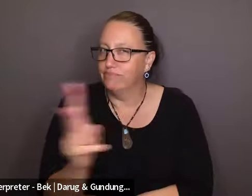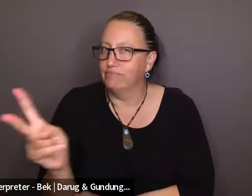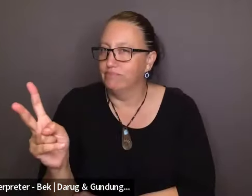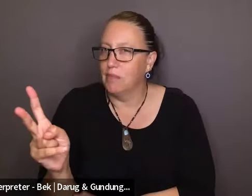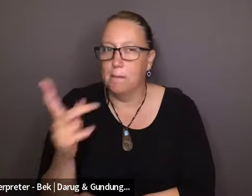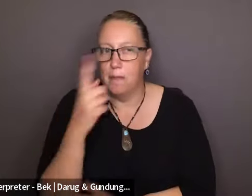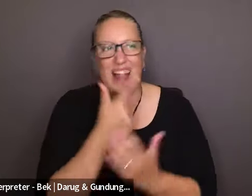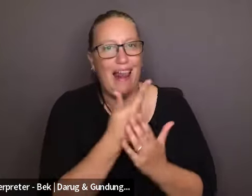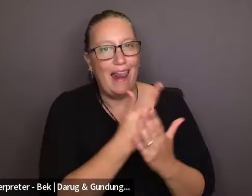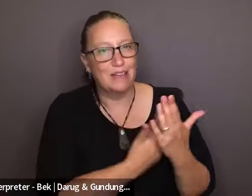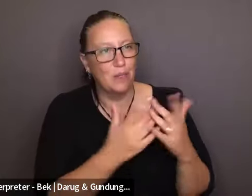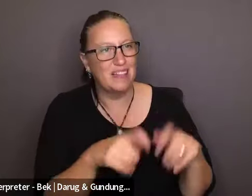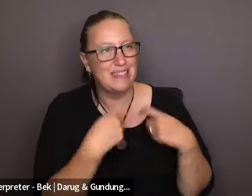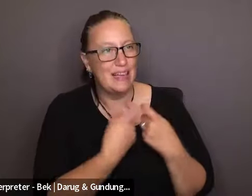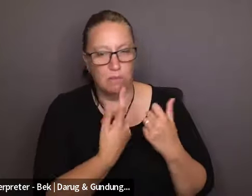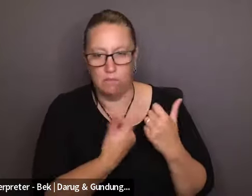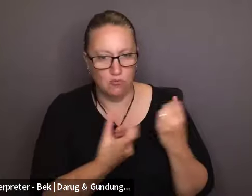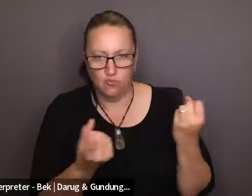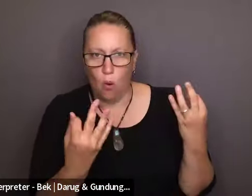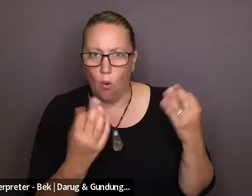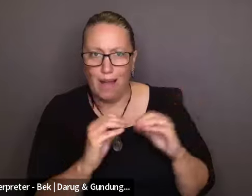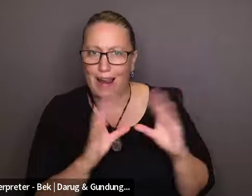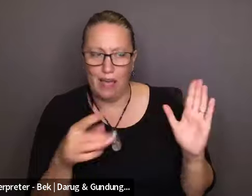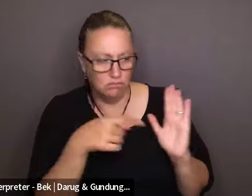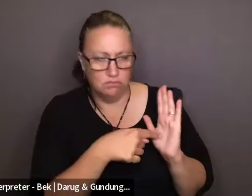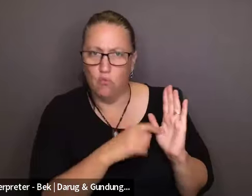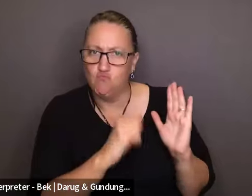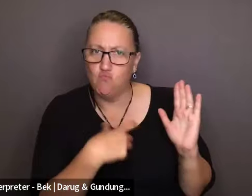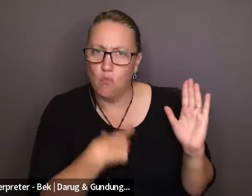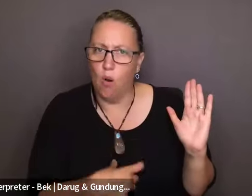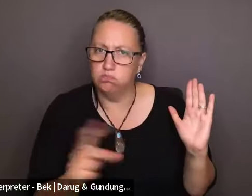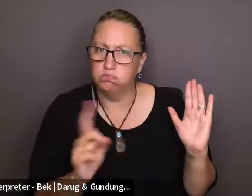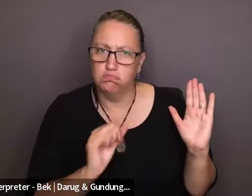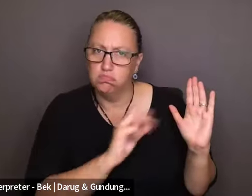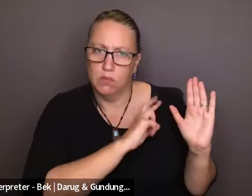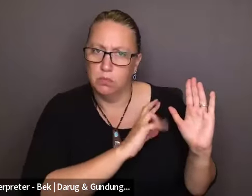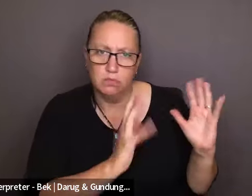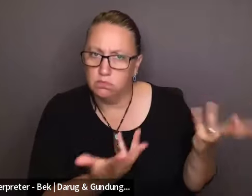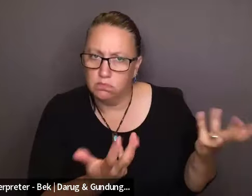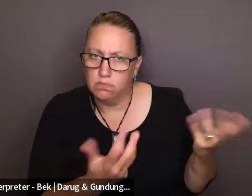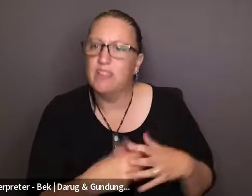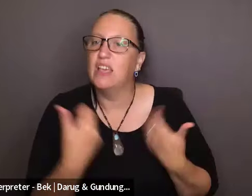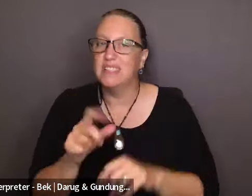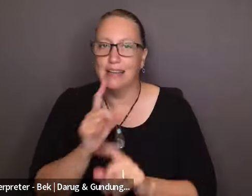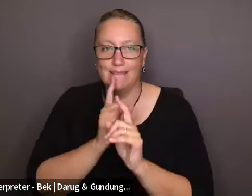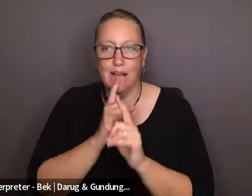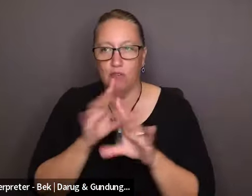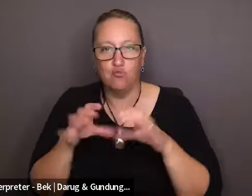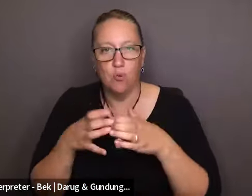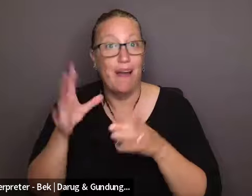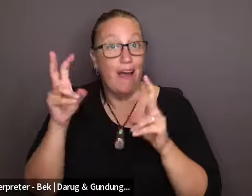later. Just as importantly there are some common pitfalls that we see. For example, listing people on the team